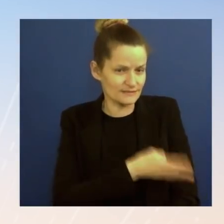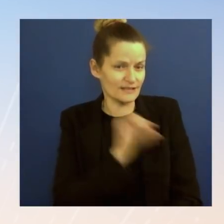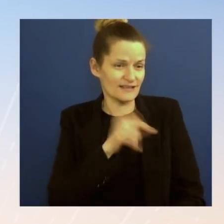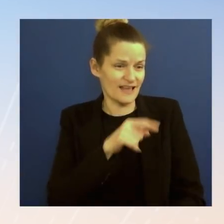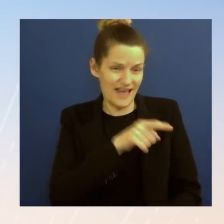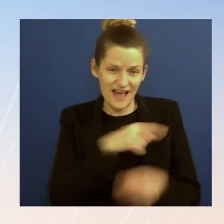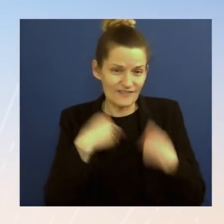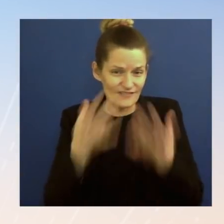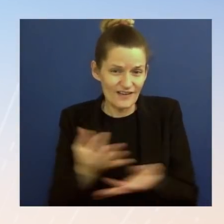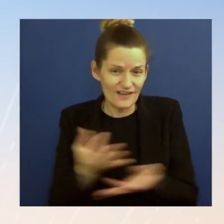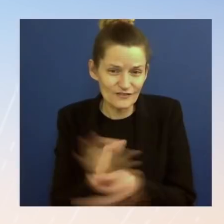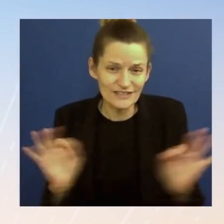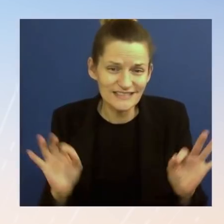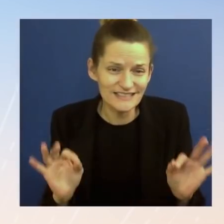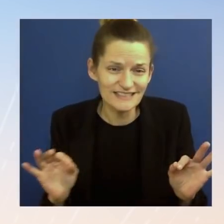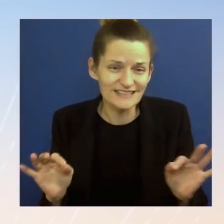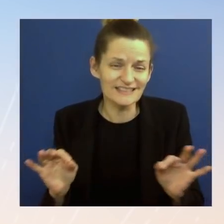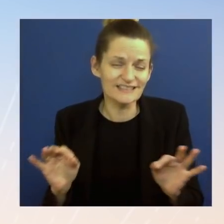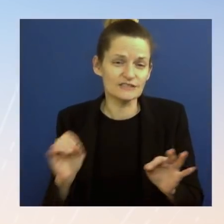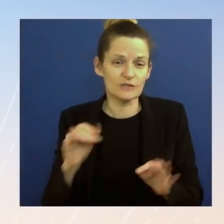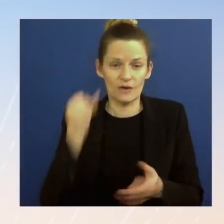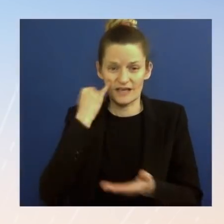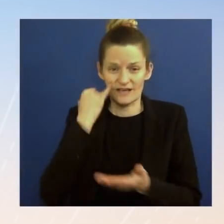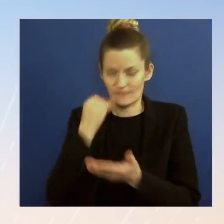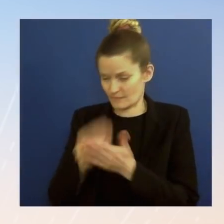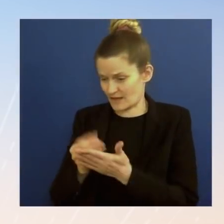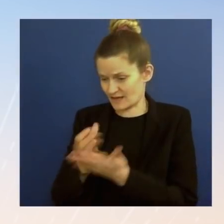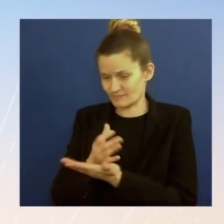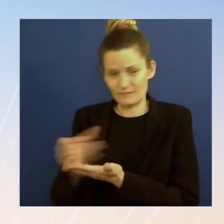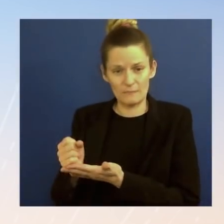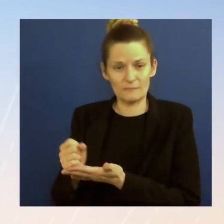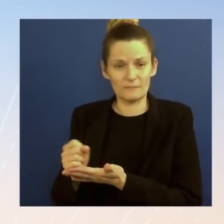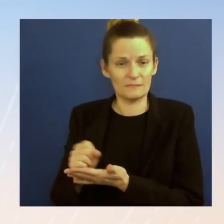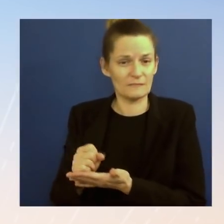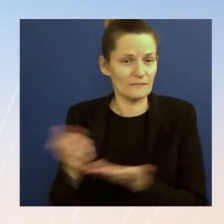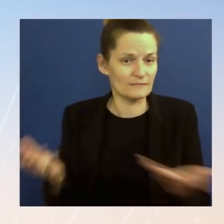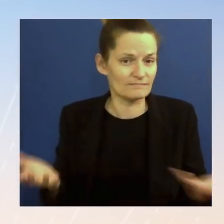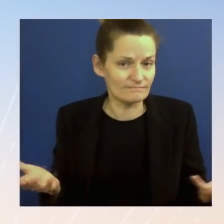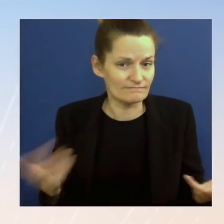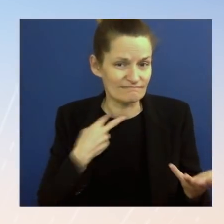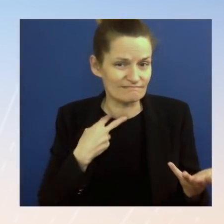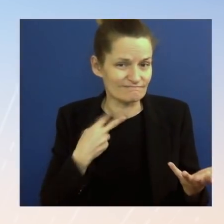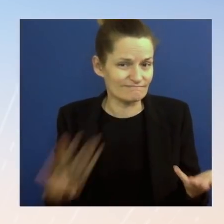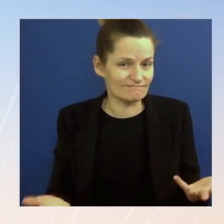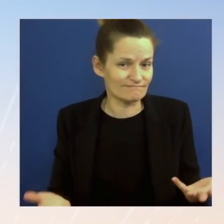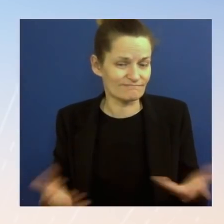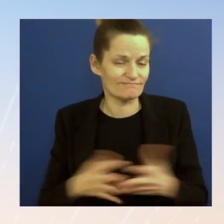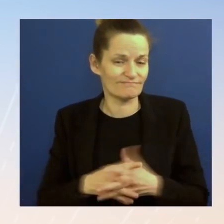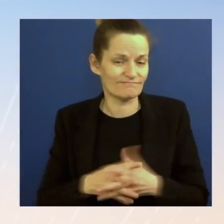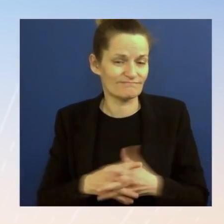The Press: I do just want to ask you one more -- Ms. Psaki: Yeah. >> The Press: -- quick question. The Press: We noticed the President, when he came on stage today at the Marriott, had a mask on.